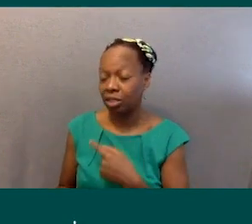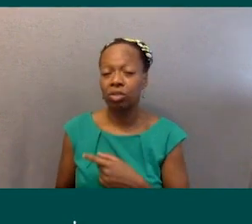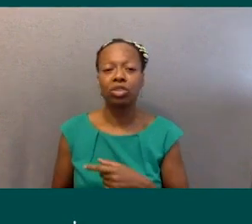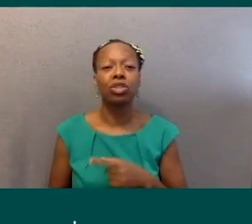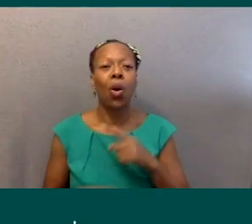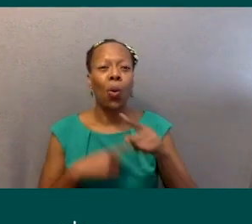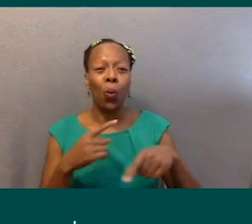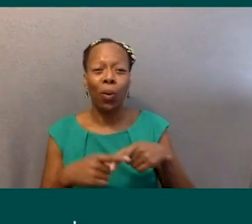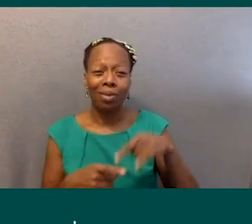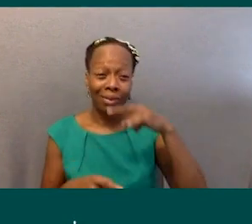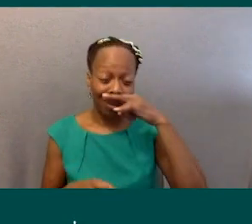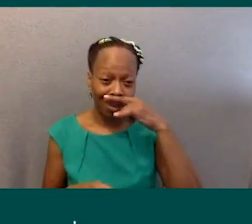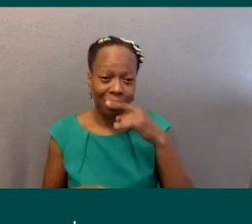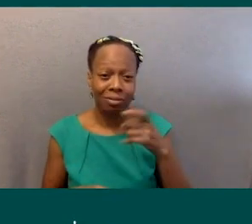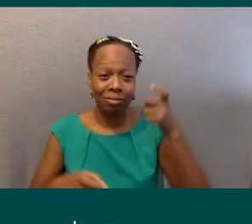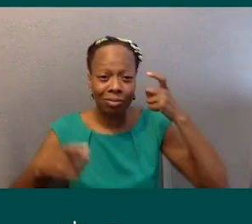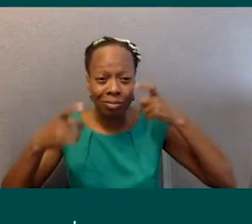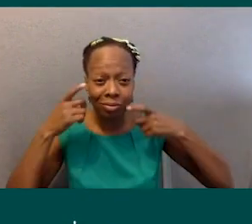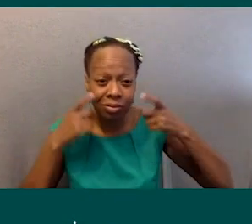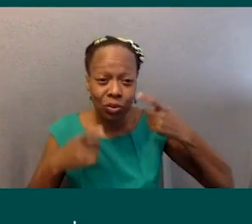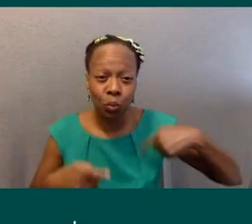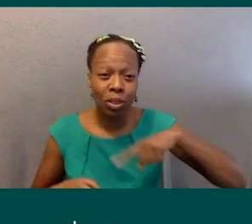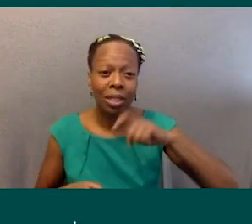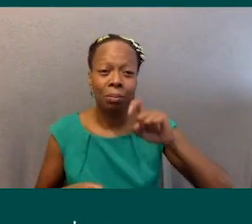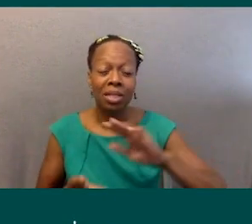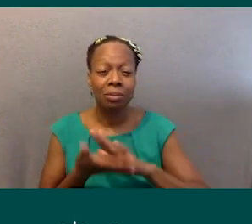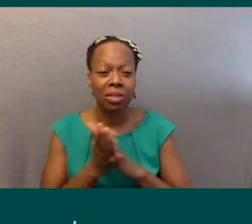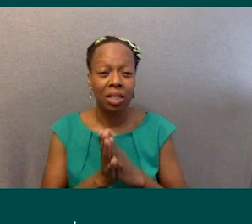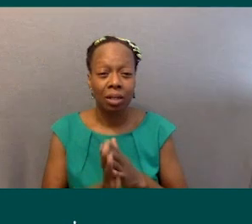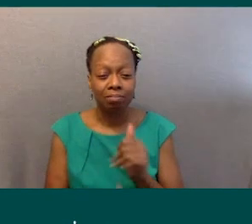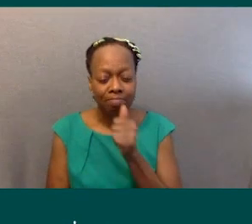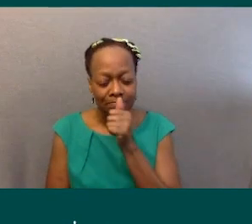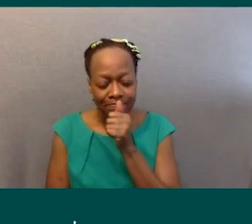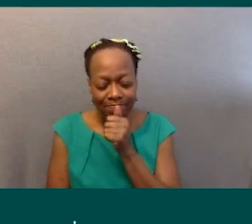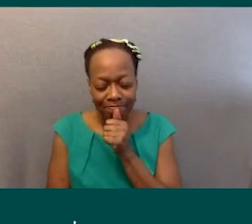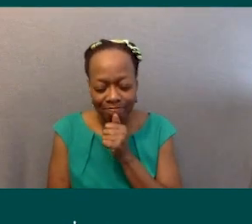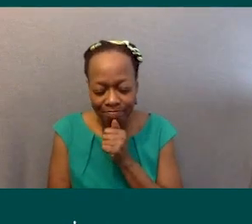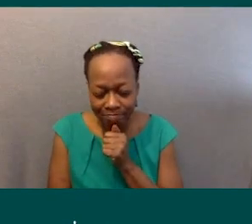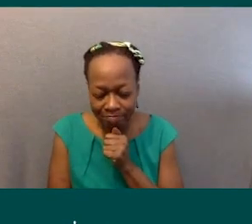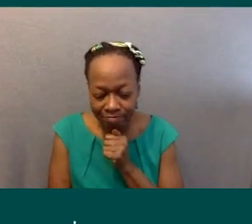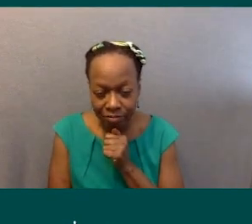So we have to be very patient. So for us to deal with the chronic pain,